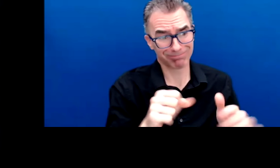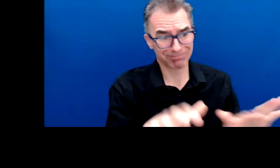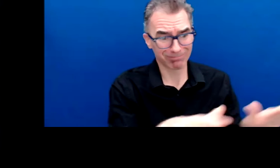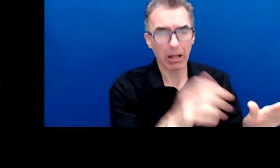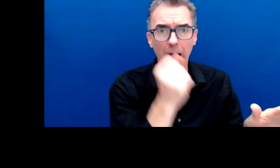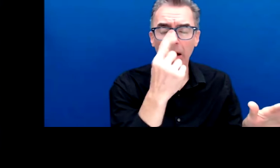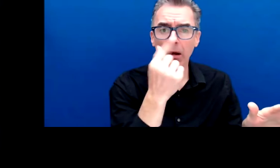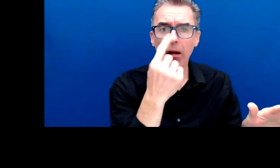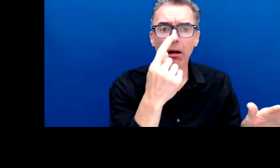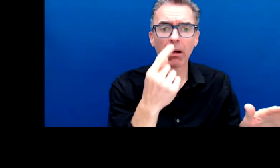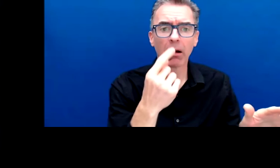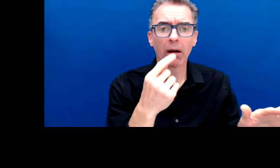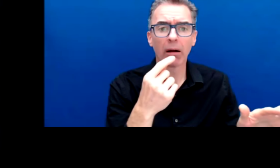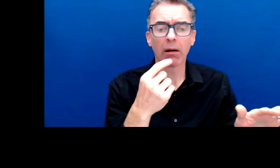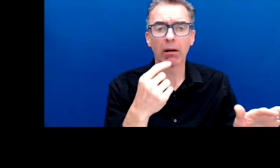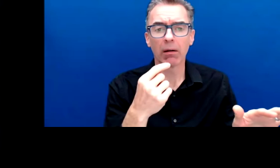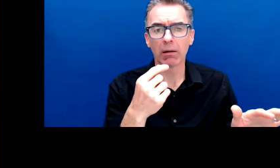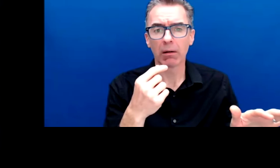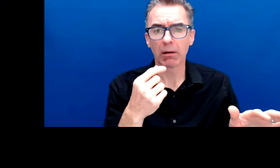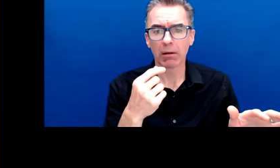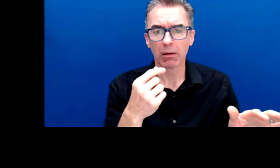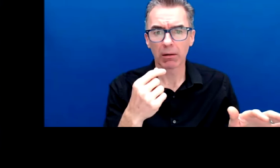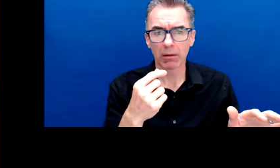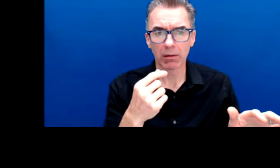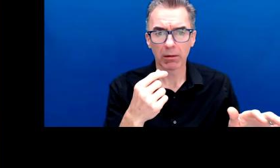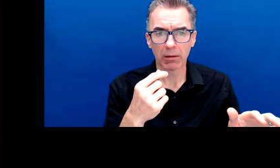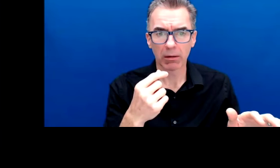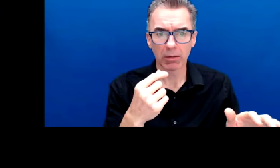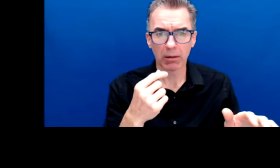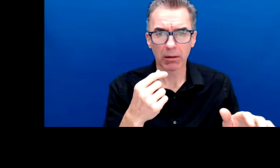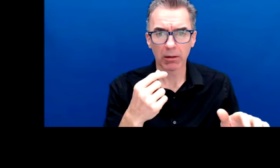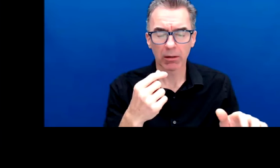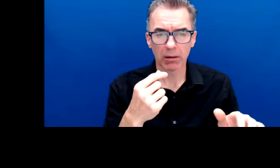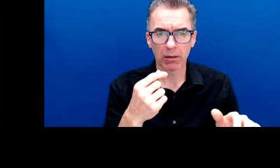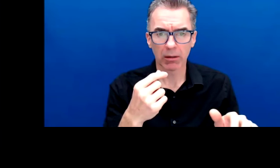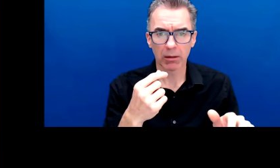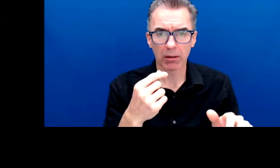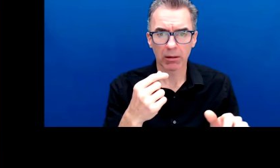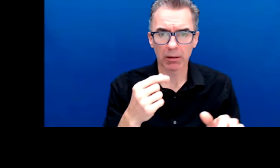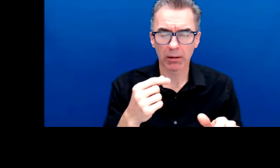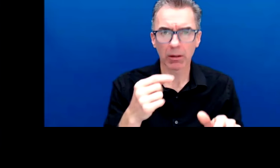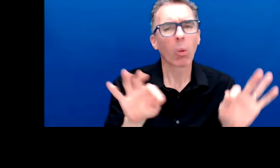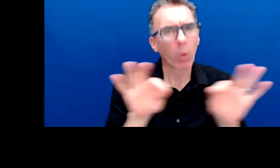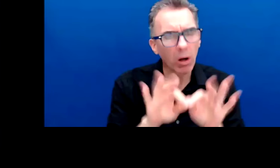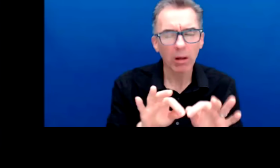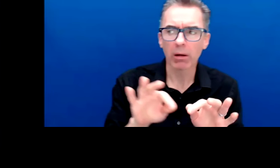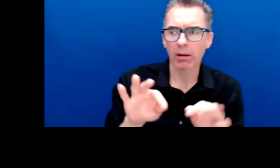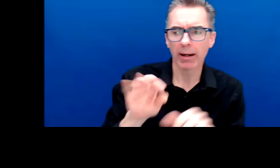without going too deep paragraphs, just because your counselor having that information, it's going to be helpful. And the intervention